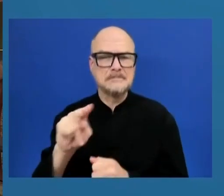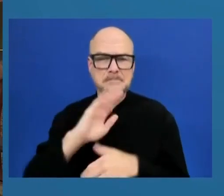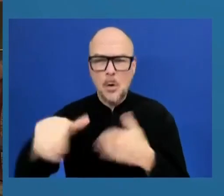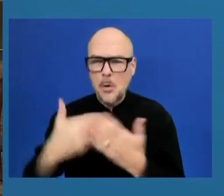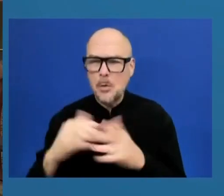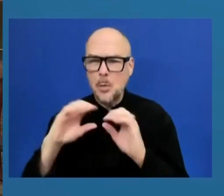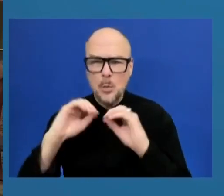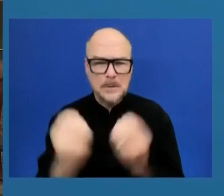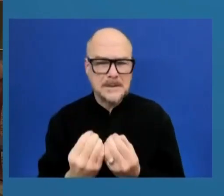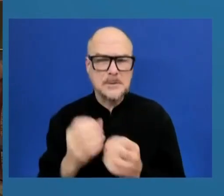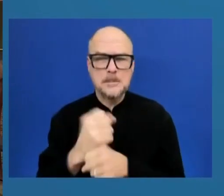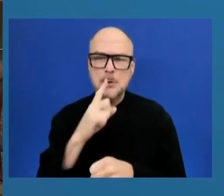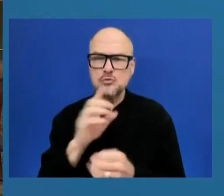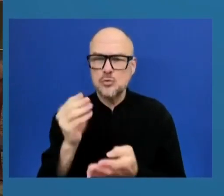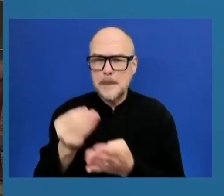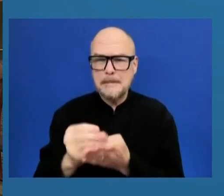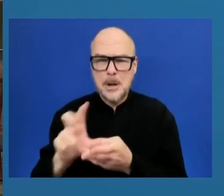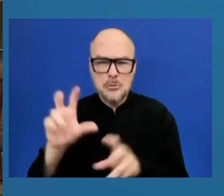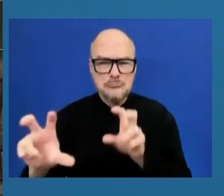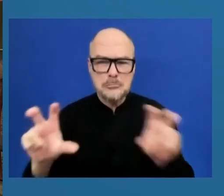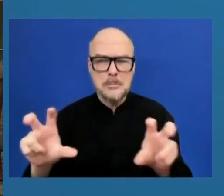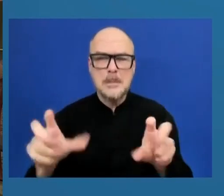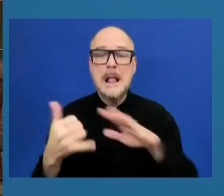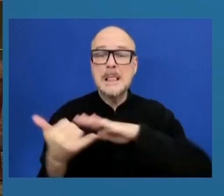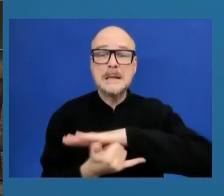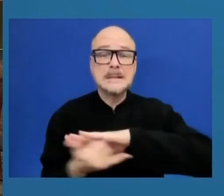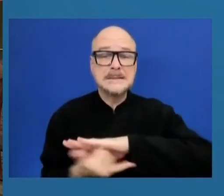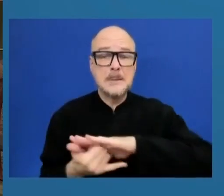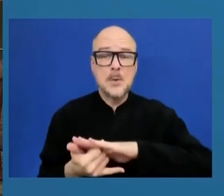everyone knows that the subways are safer today because we actually have the